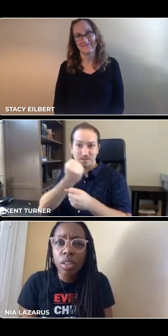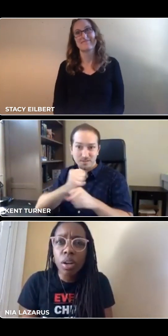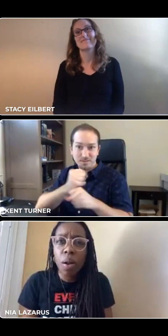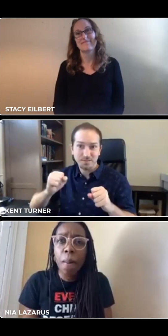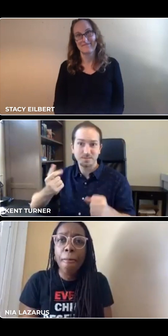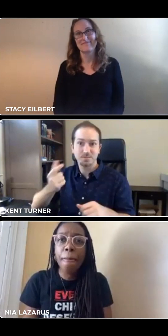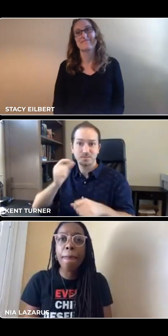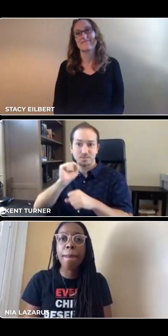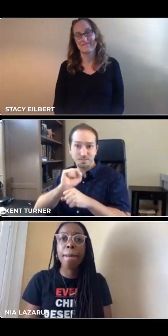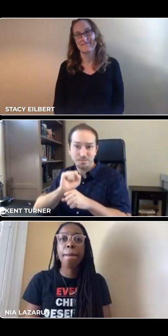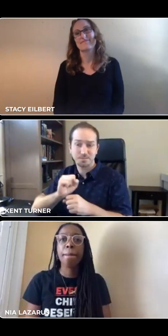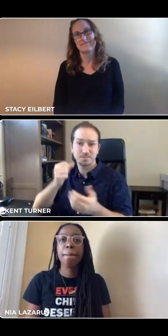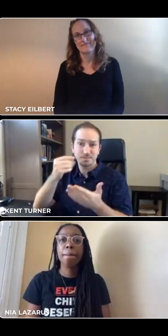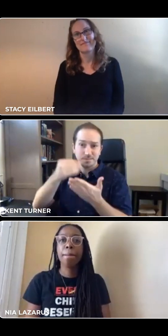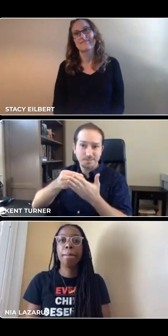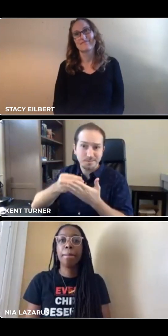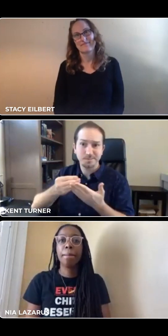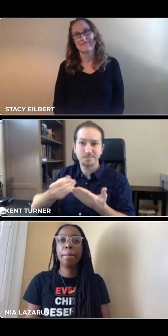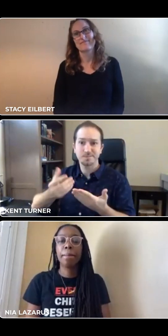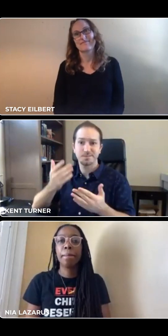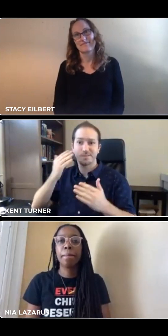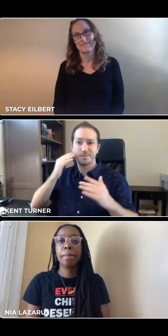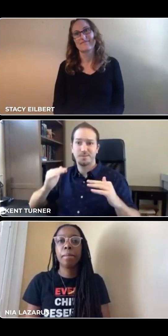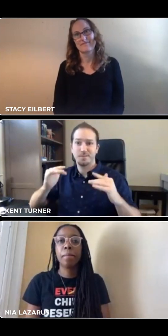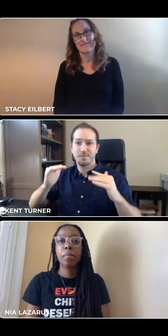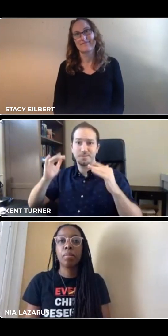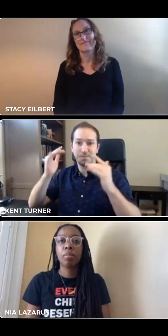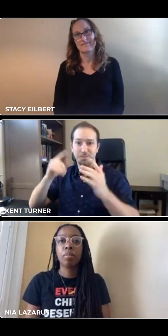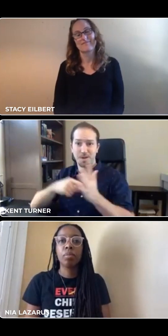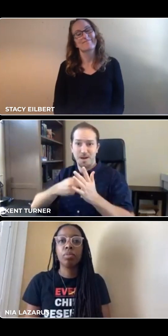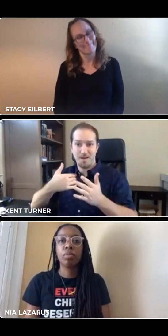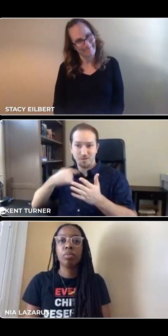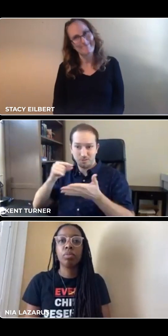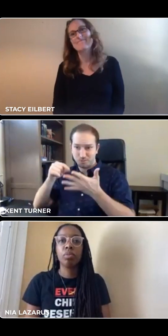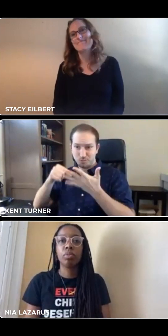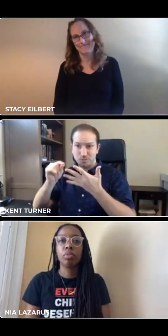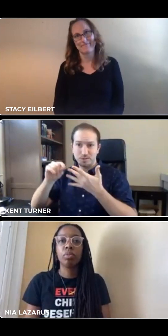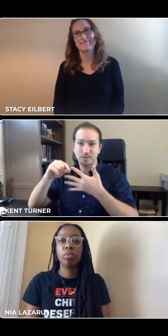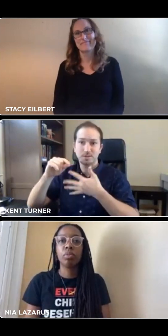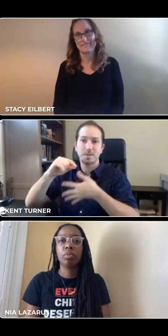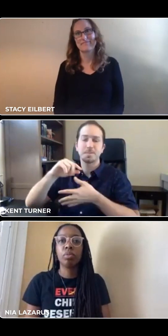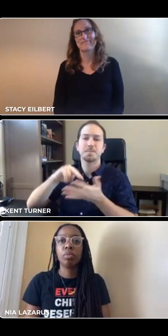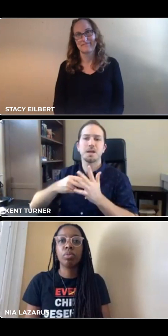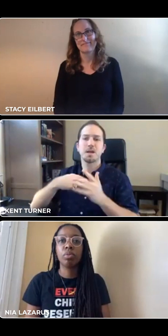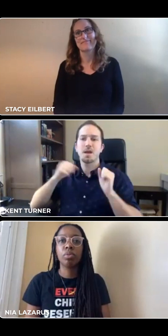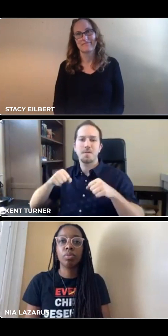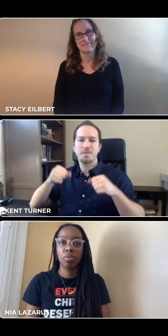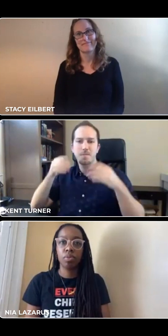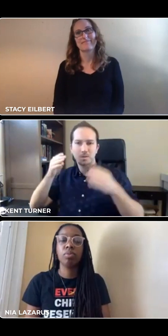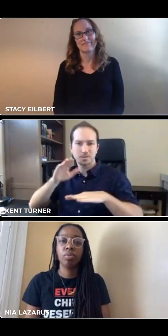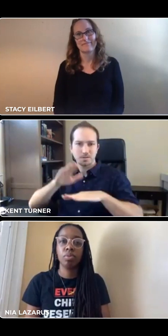are a variety of level of needs, of course, right? Financial, nutritional, etc. And so,